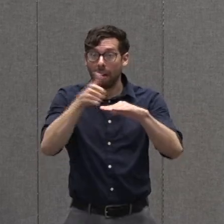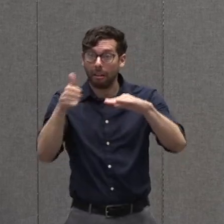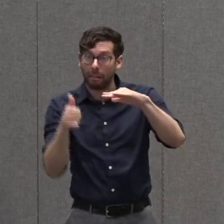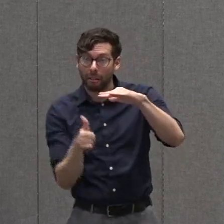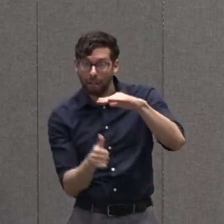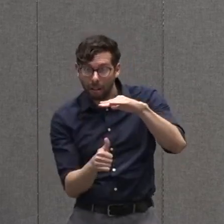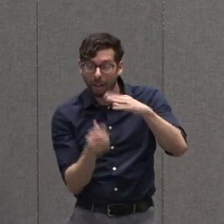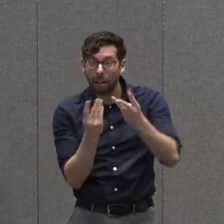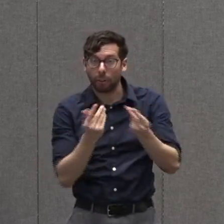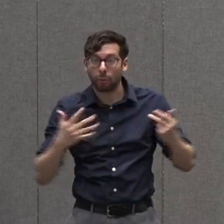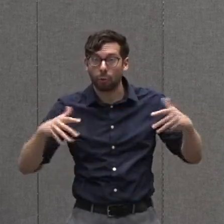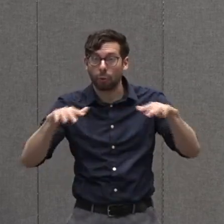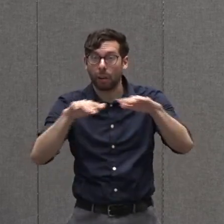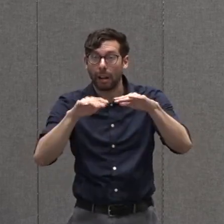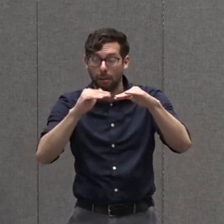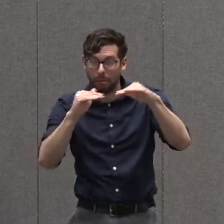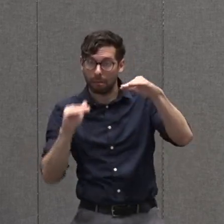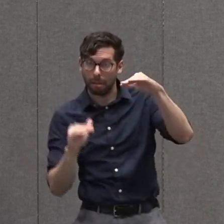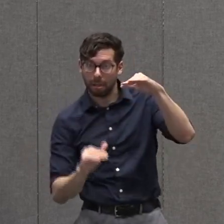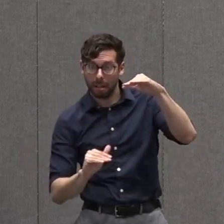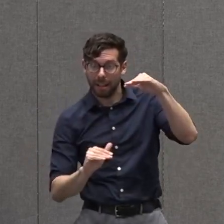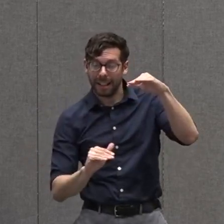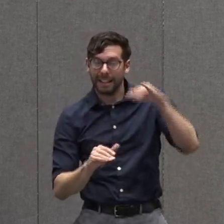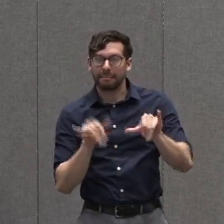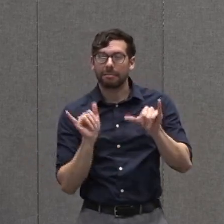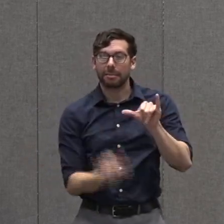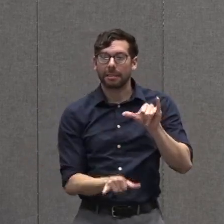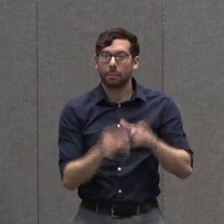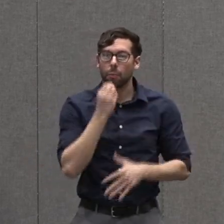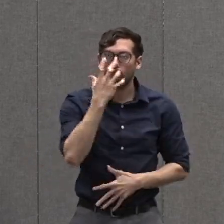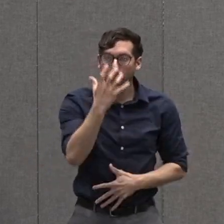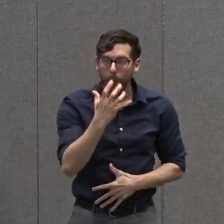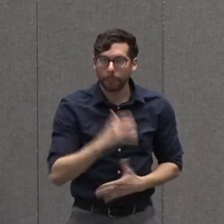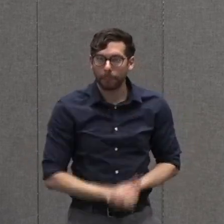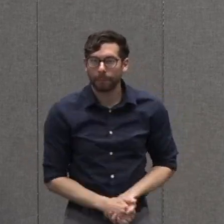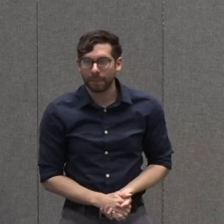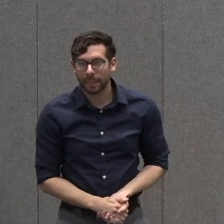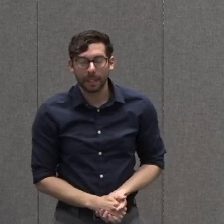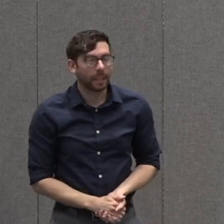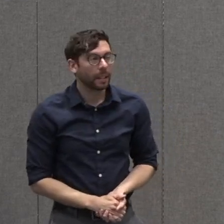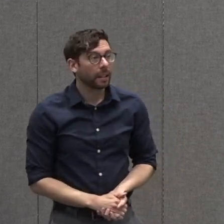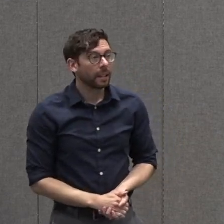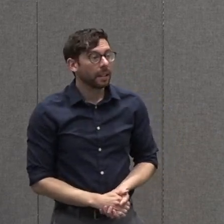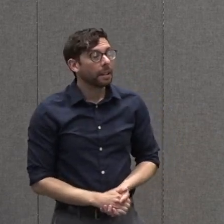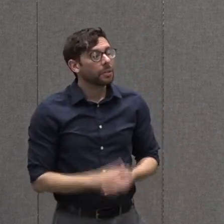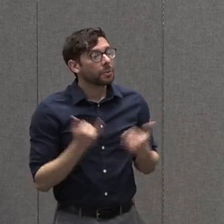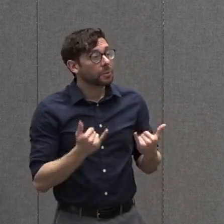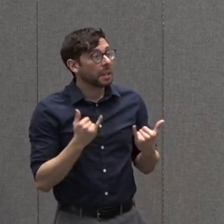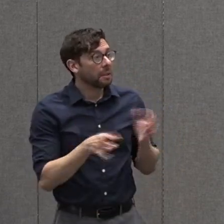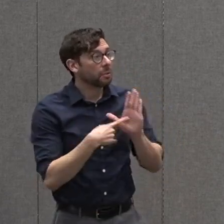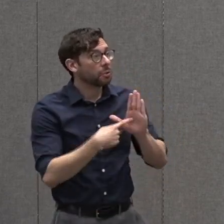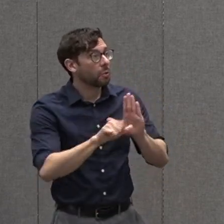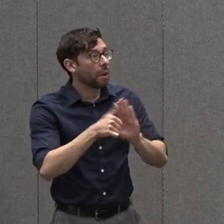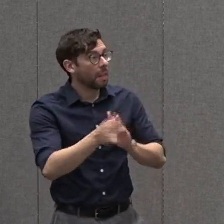Oh my goodness, okay. Well, let's bring out some more friends here. Okay. - But this one'll go back in. Is this a female, or a male?